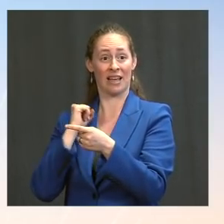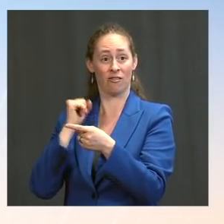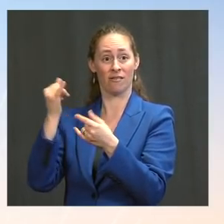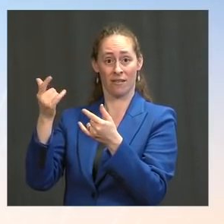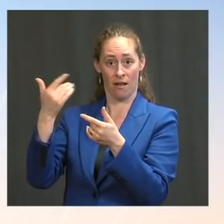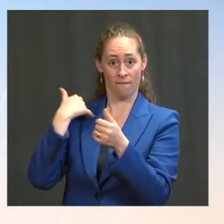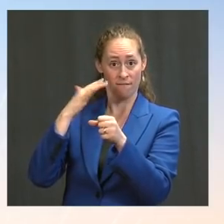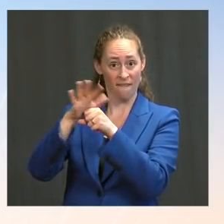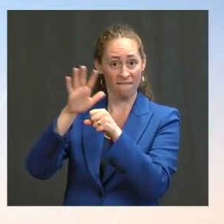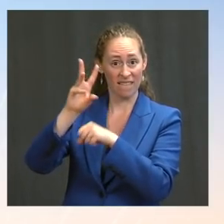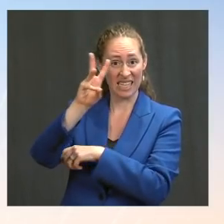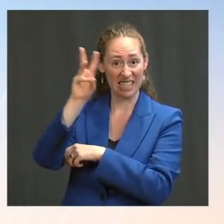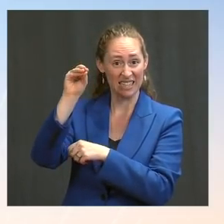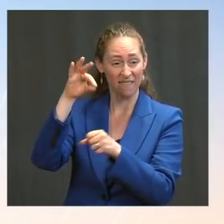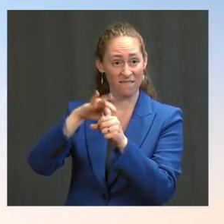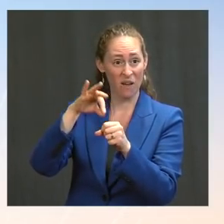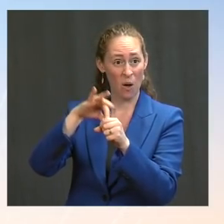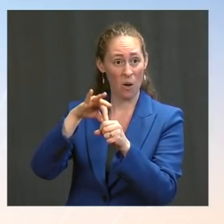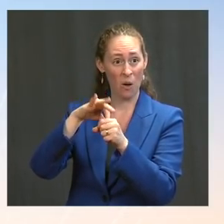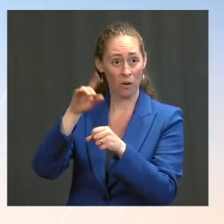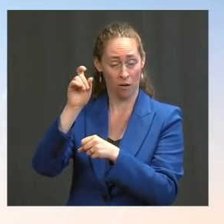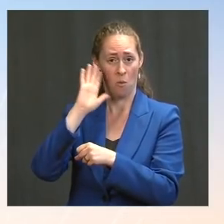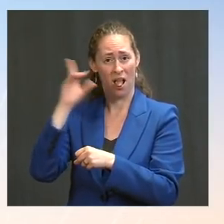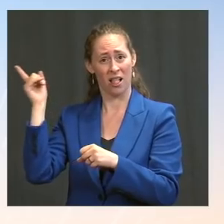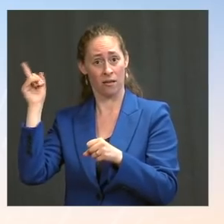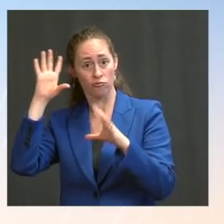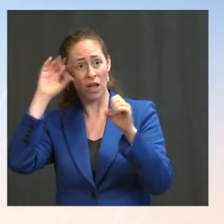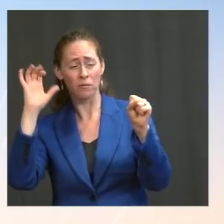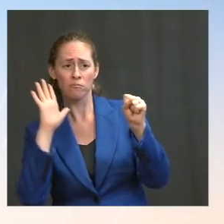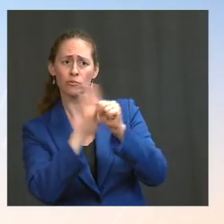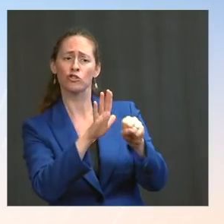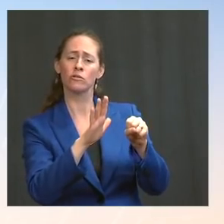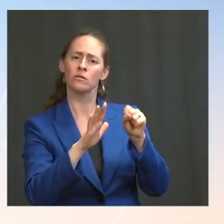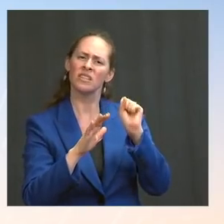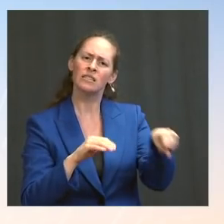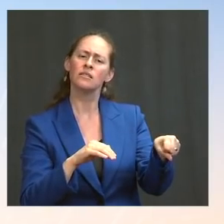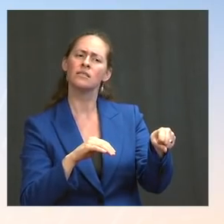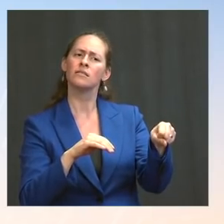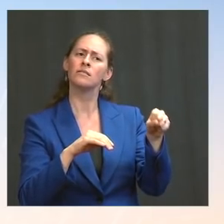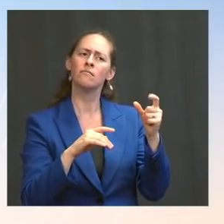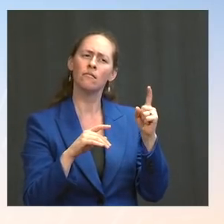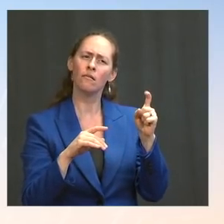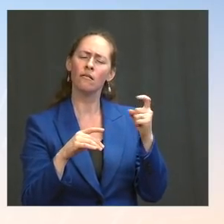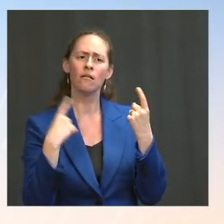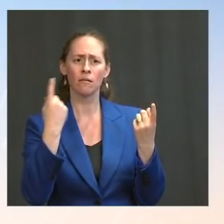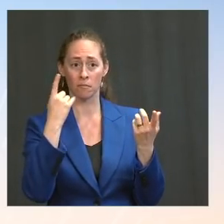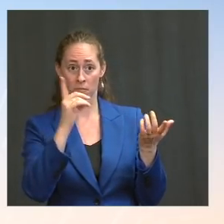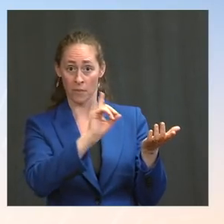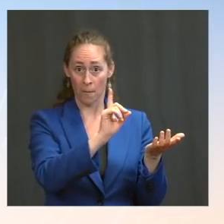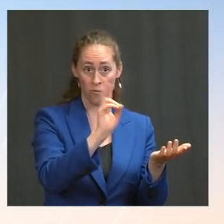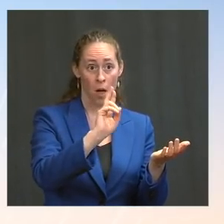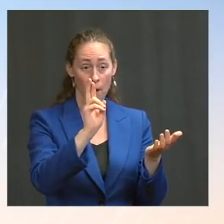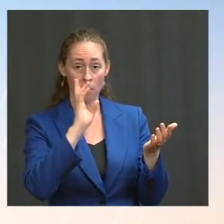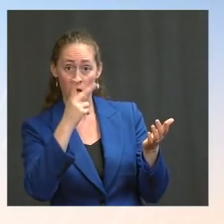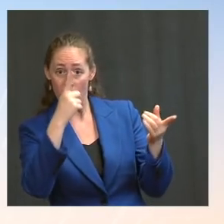Is there going to be a push by him to say, "Yes, let's do this. It's another example of bipartisan cooperation. It addresses this issue."? Ms. Psaki: Well, he note- --